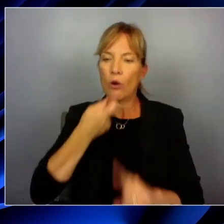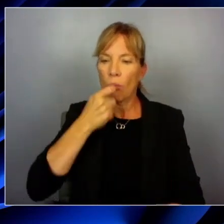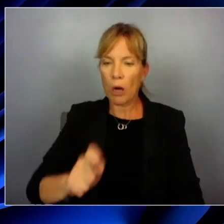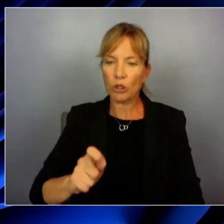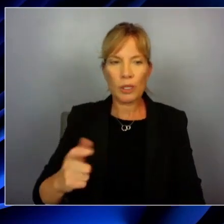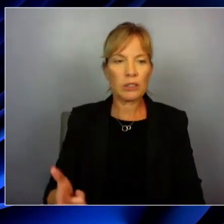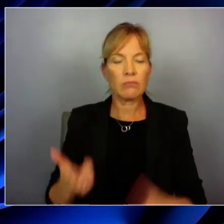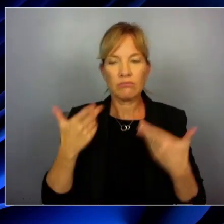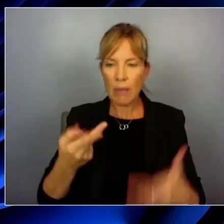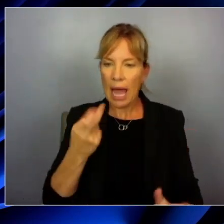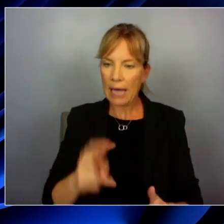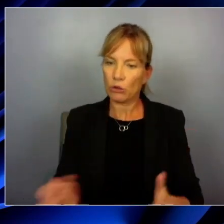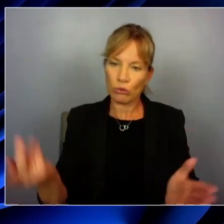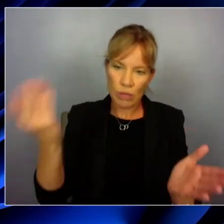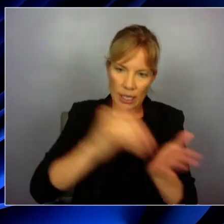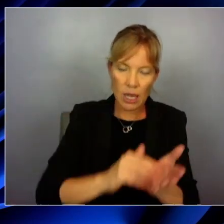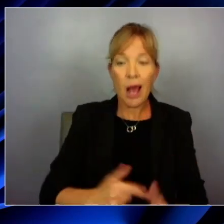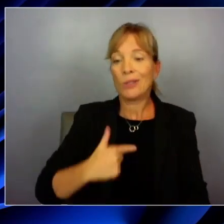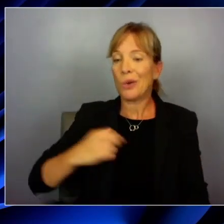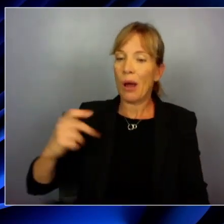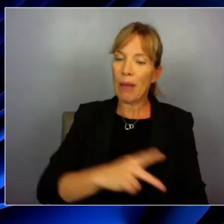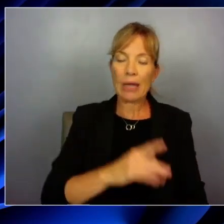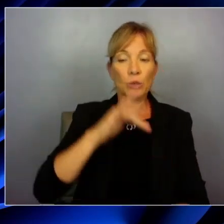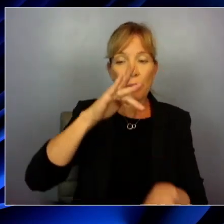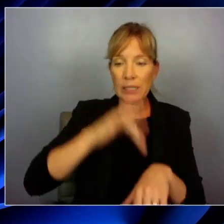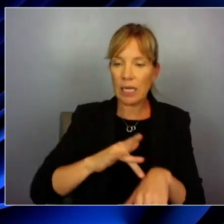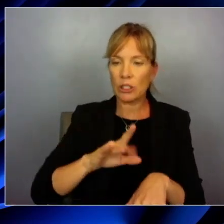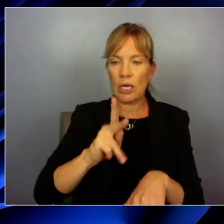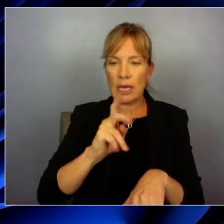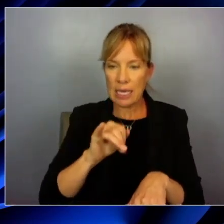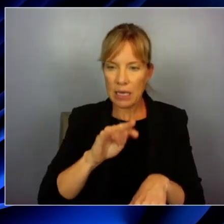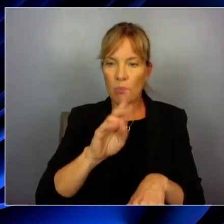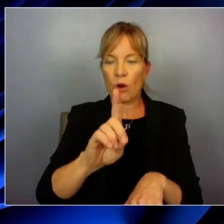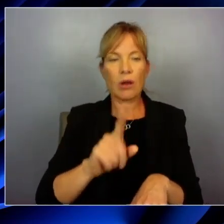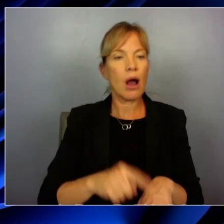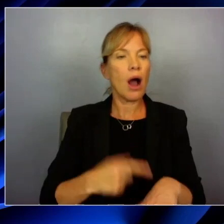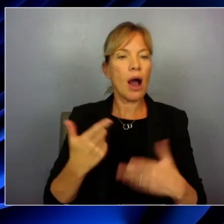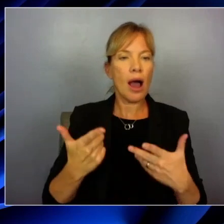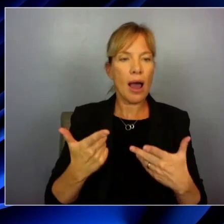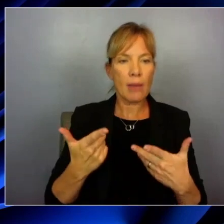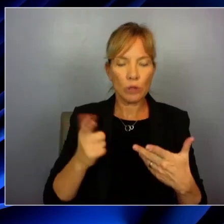OK so I'm back into my touch keyboard. I'm turning on the auto punctuation